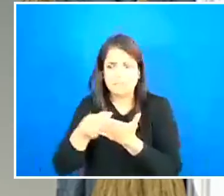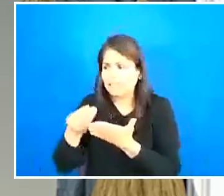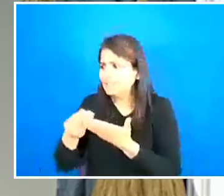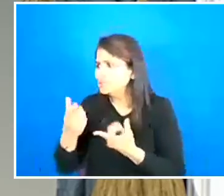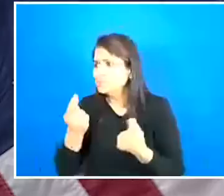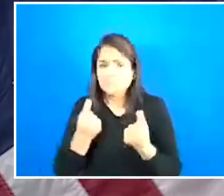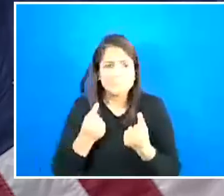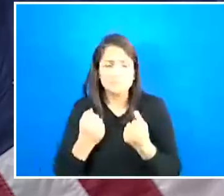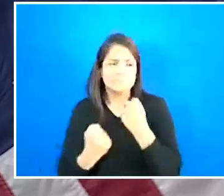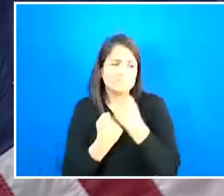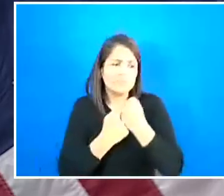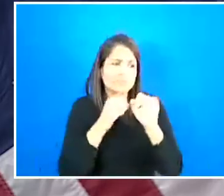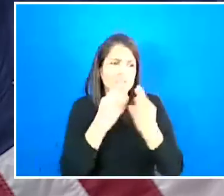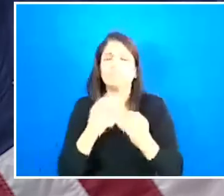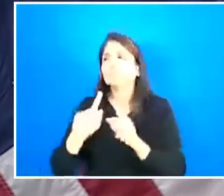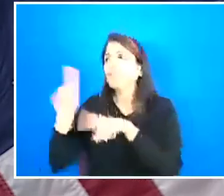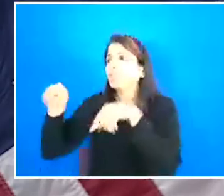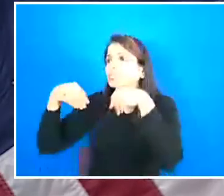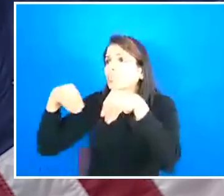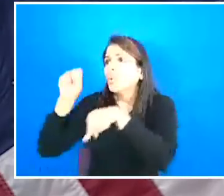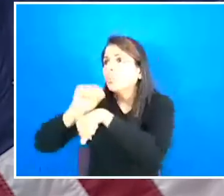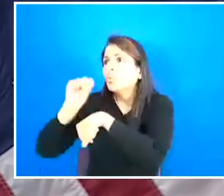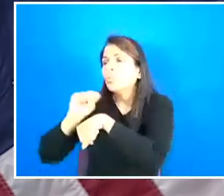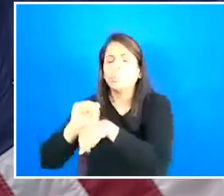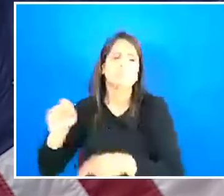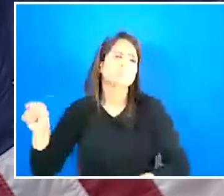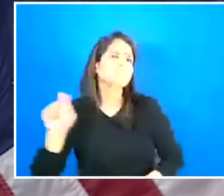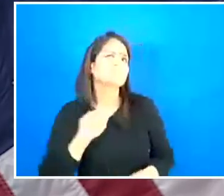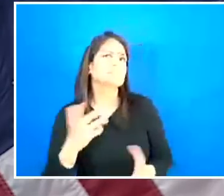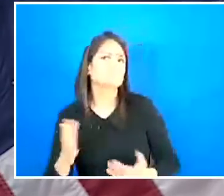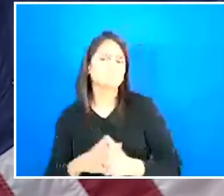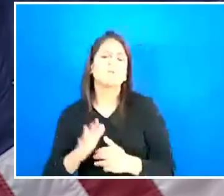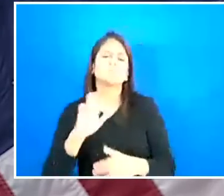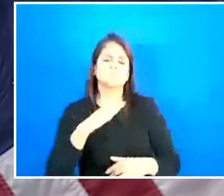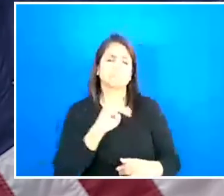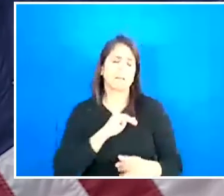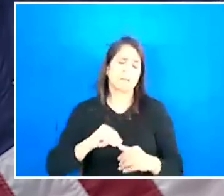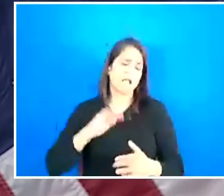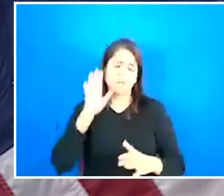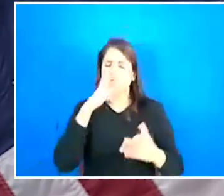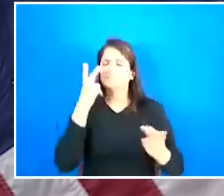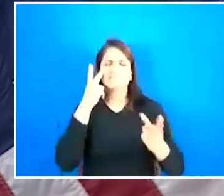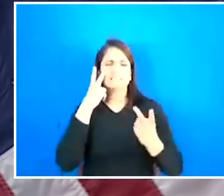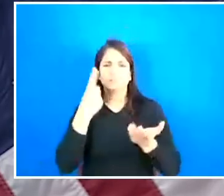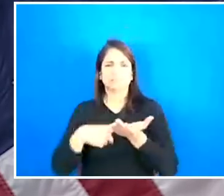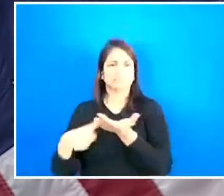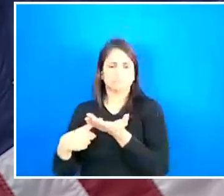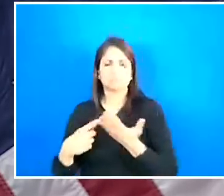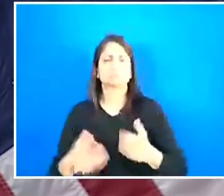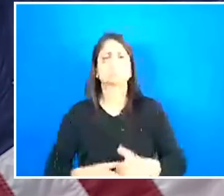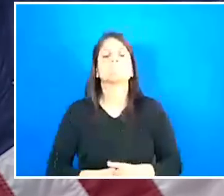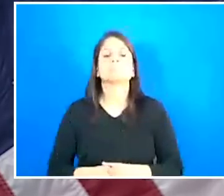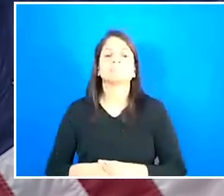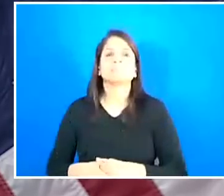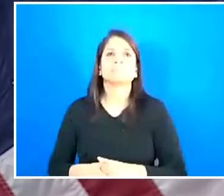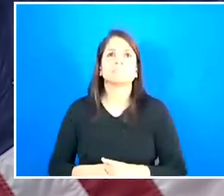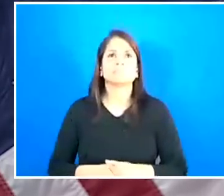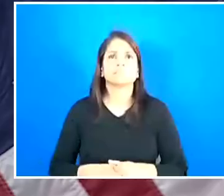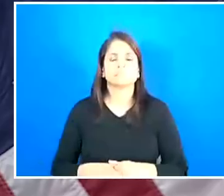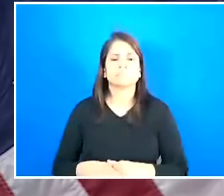WITH THIS PARTICULAR STUDENT. SYDNEY. MR. MAYOR,